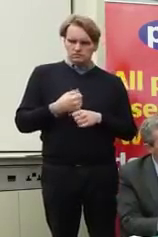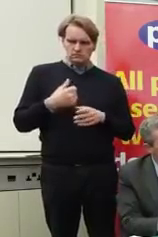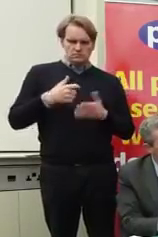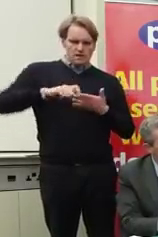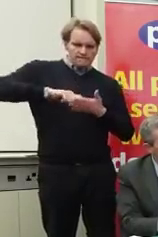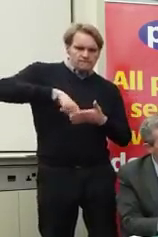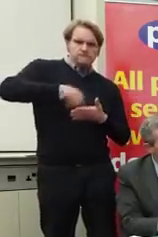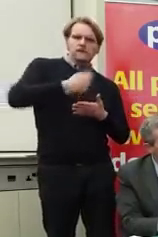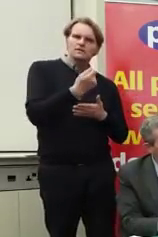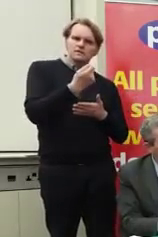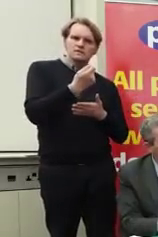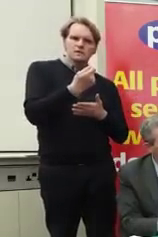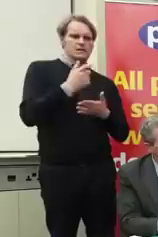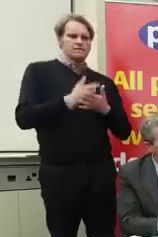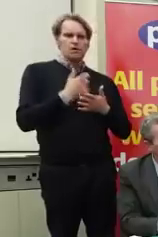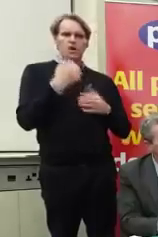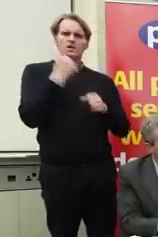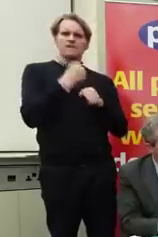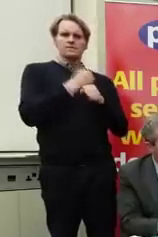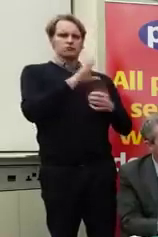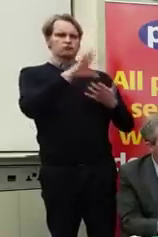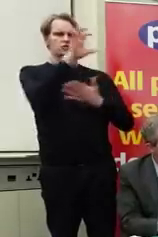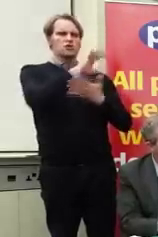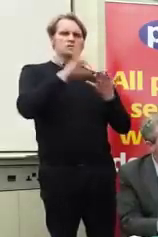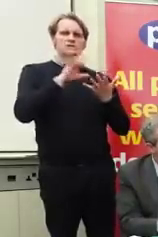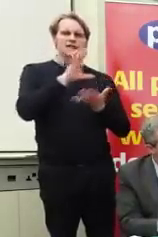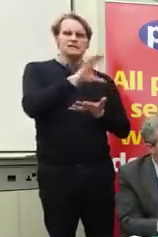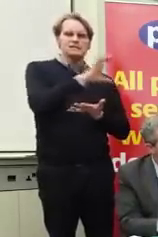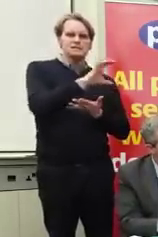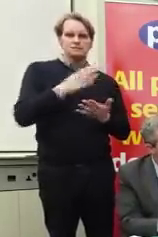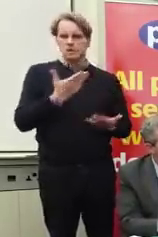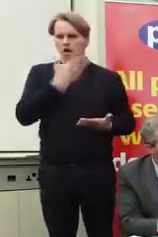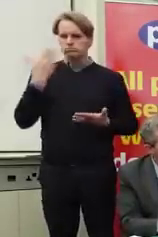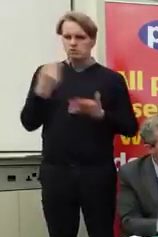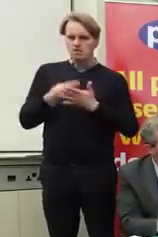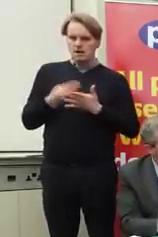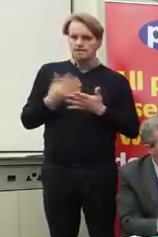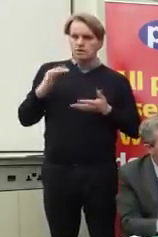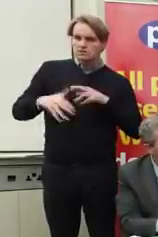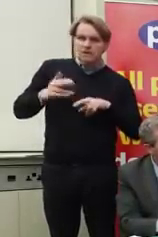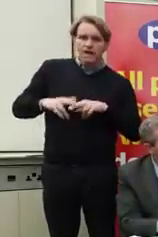when they've no money for staff or pay. Exactly. What we want to do, it's going to